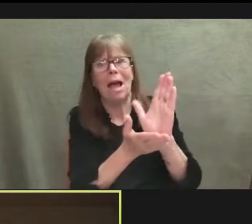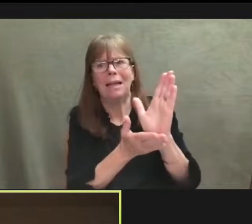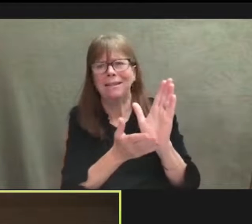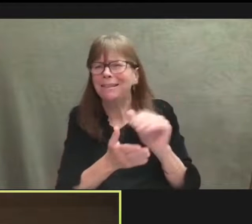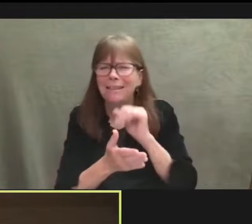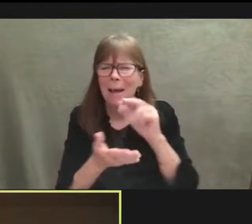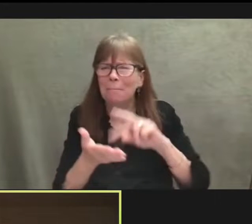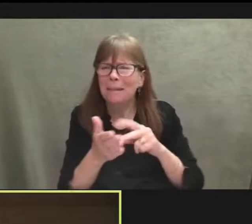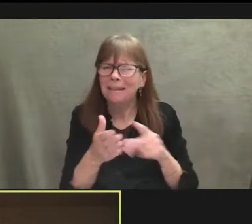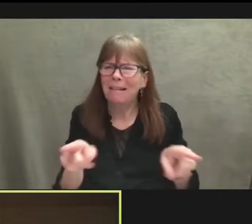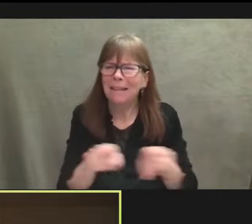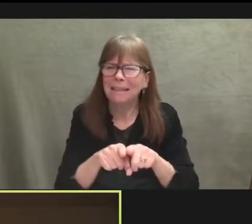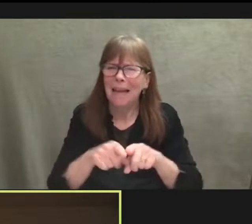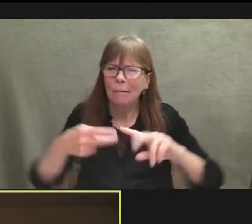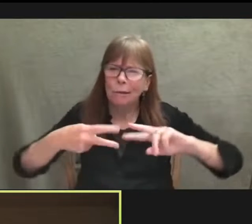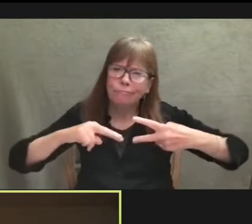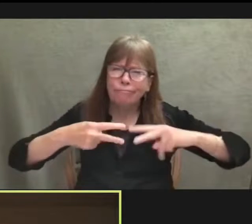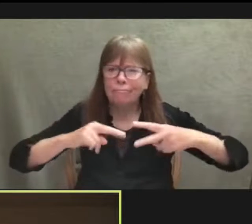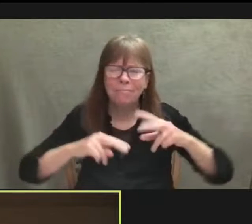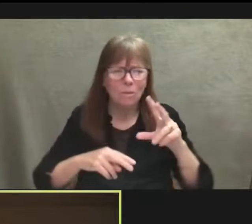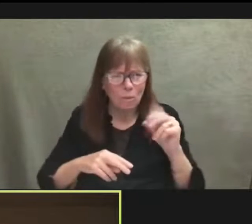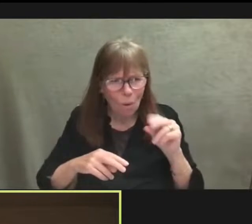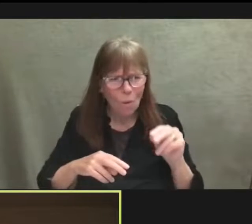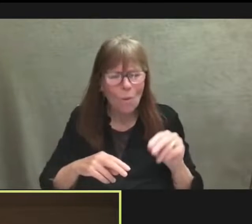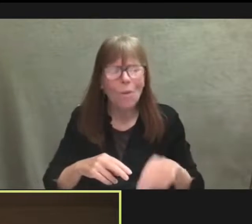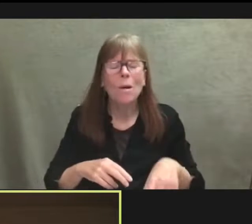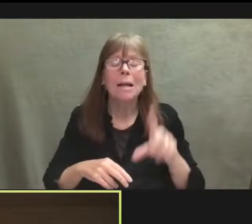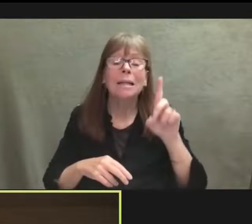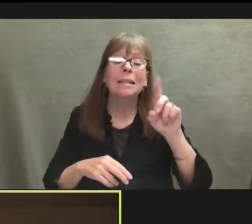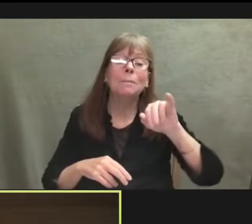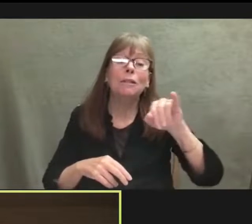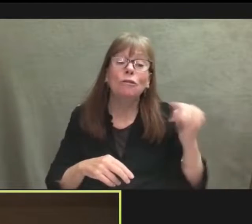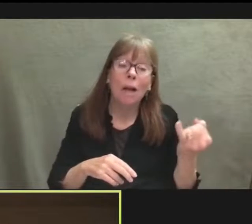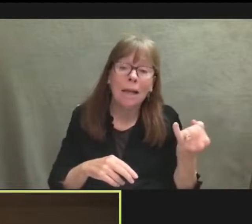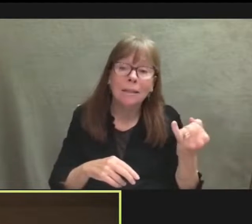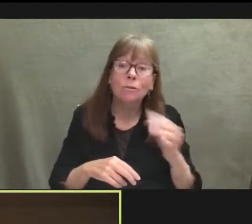these as disability justice. But really they’re talking about disability rights.